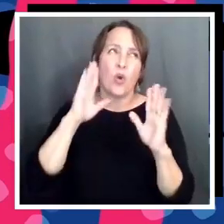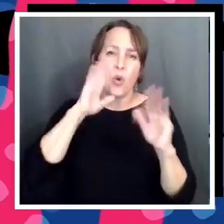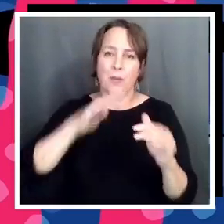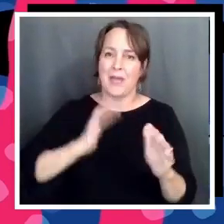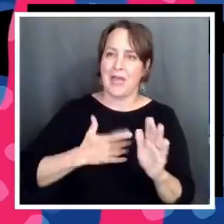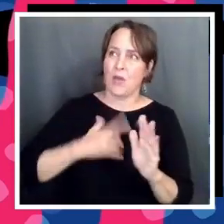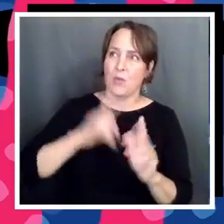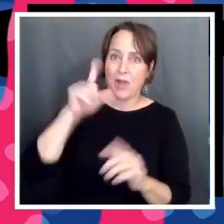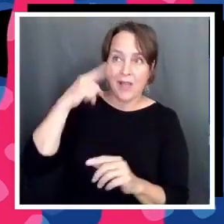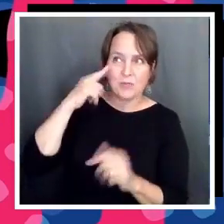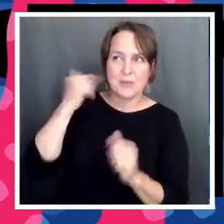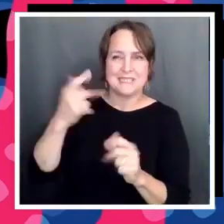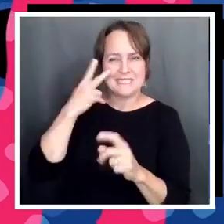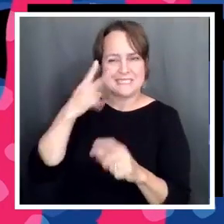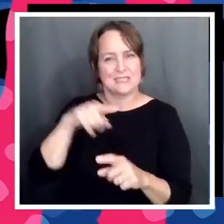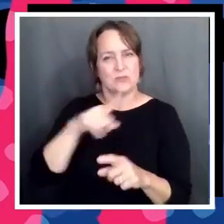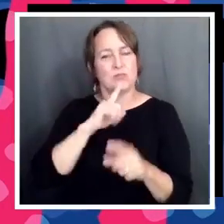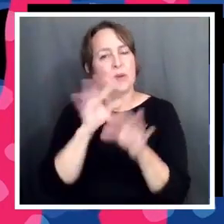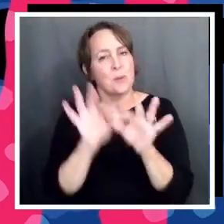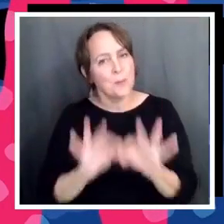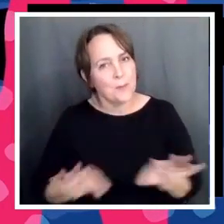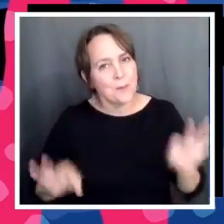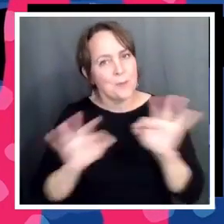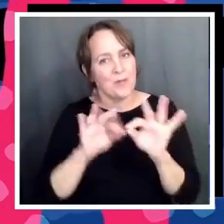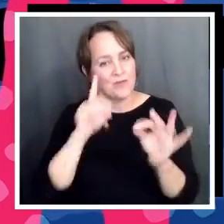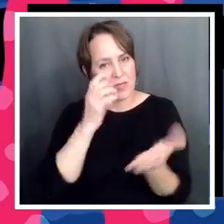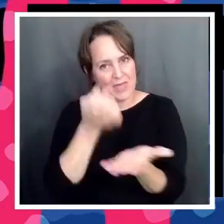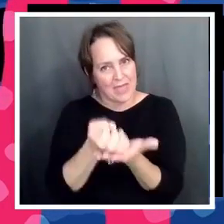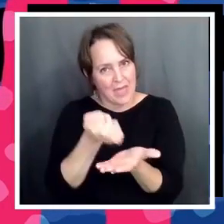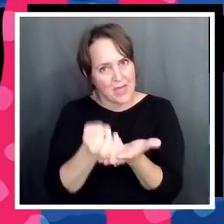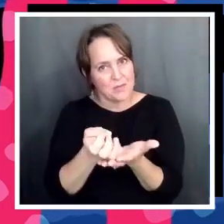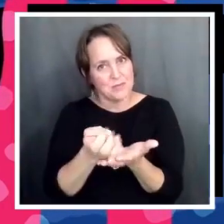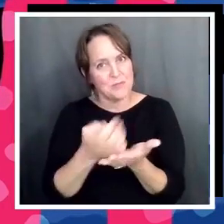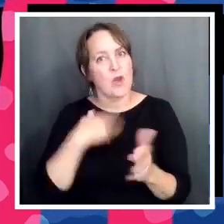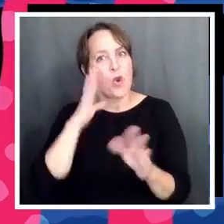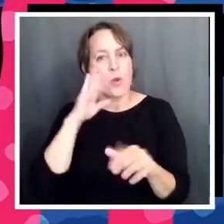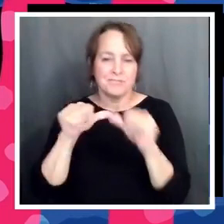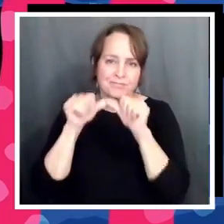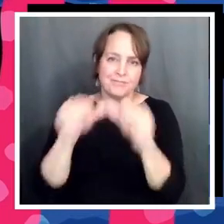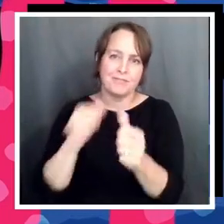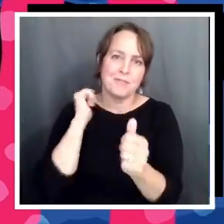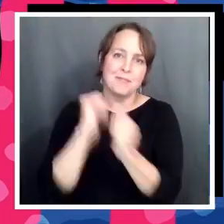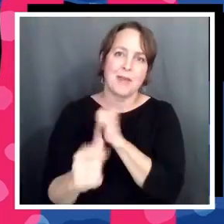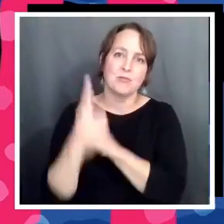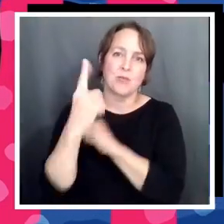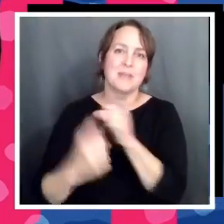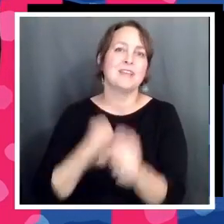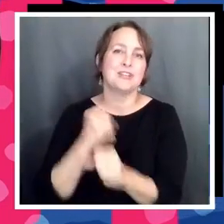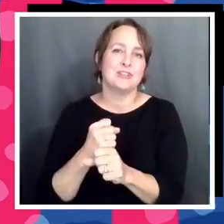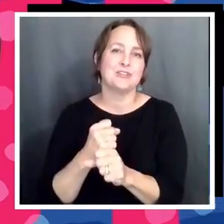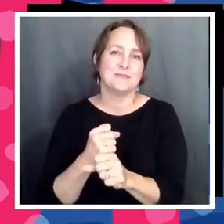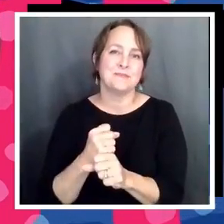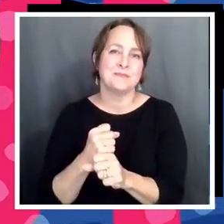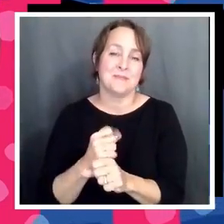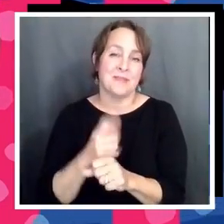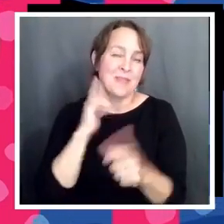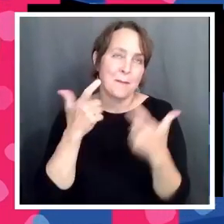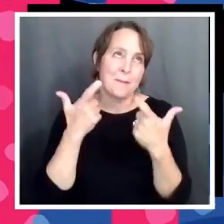THE WEEK. I REALLY HOPE THAT OUR POLICYMAKERS ARE ABAB TO O E